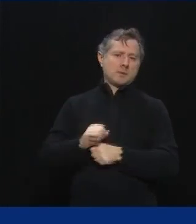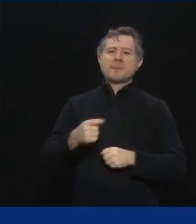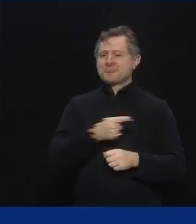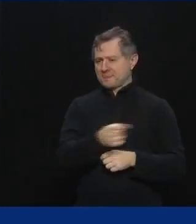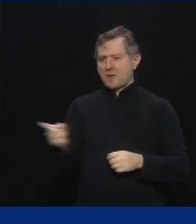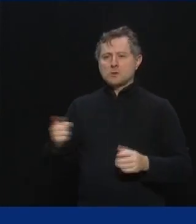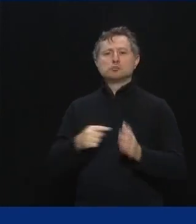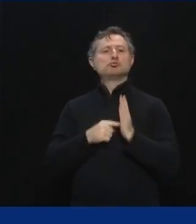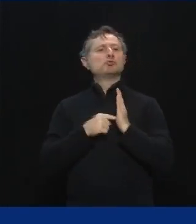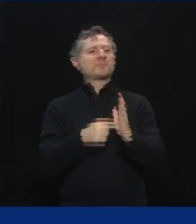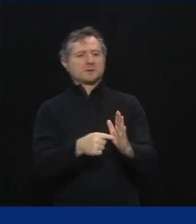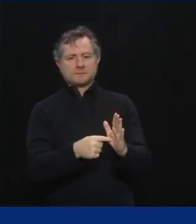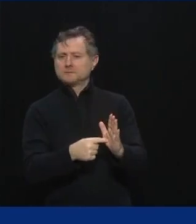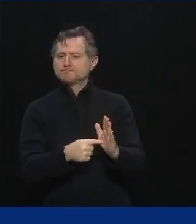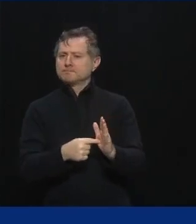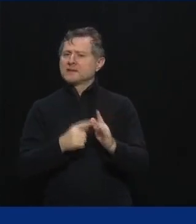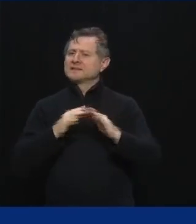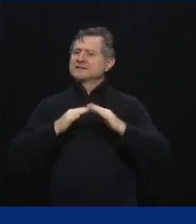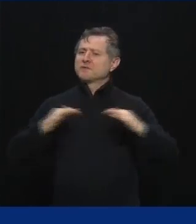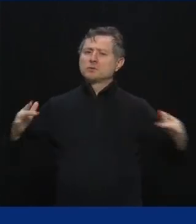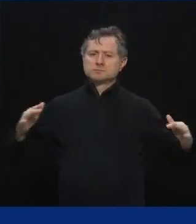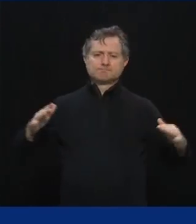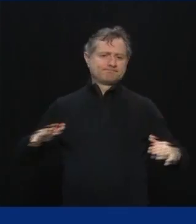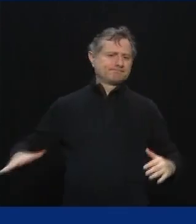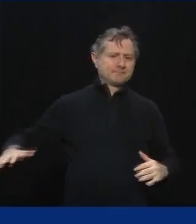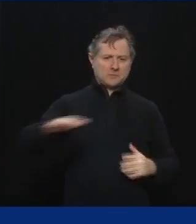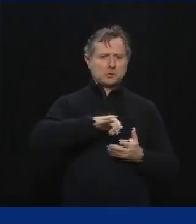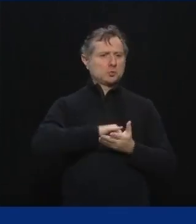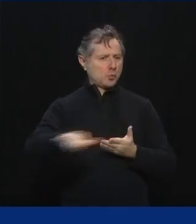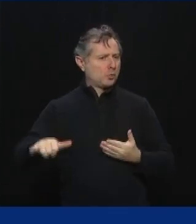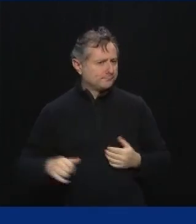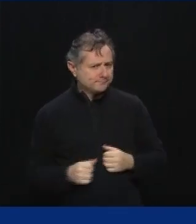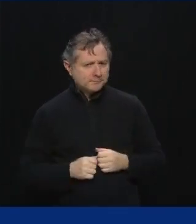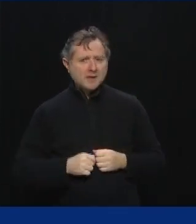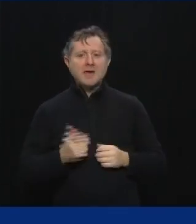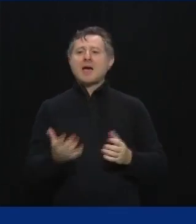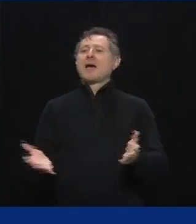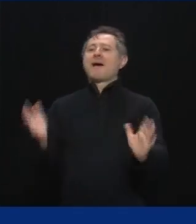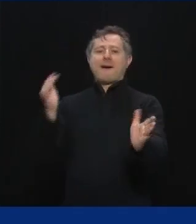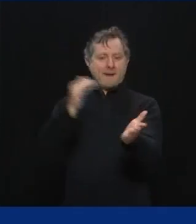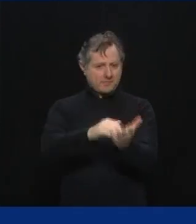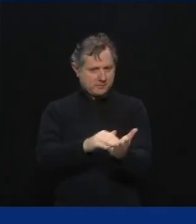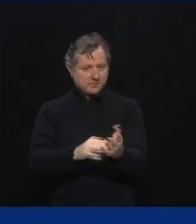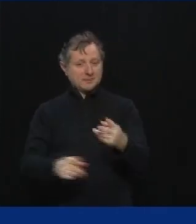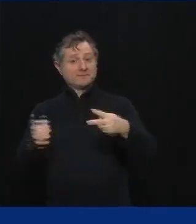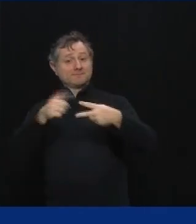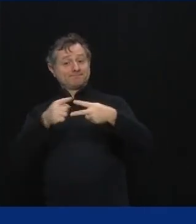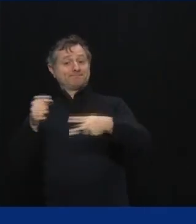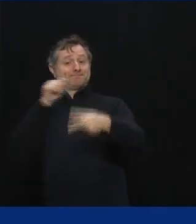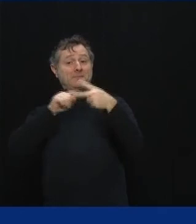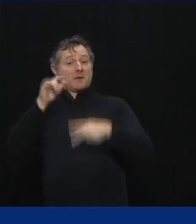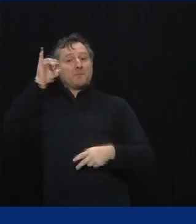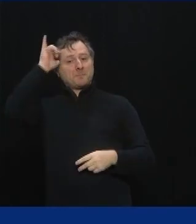WE WILL ANNOUNCE ANOTHER SLATE ADMINISTRATION AND WE'LL WORK VERY HARD TO MAKE SURE THEY REPRESENT THE WIDE DIVERSITY